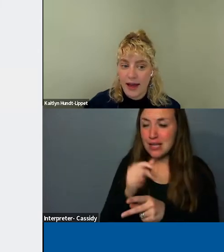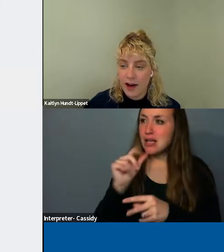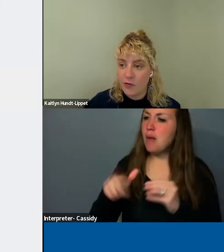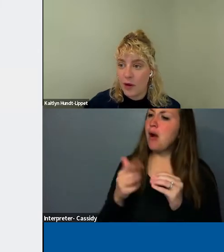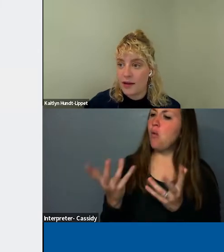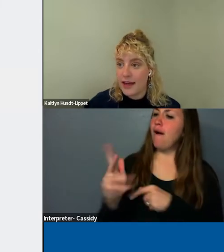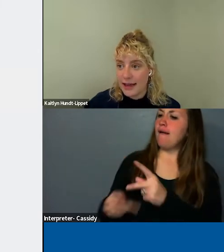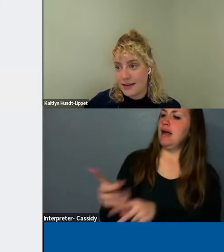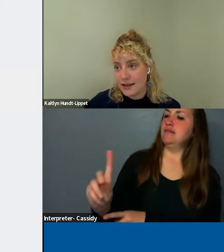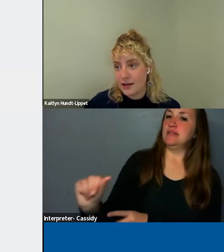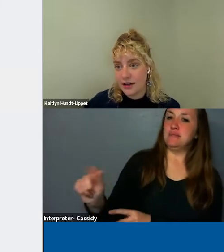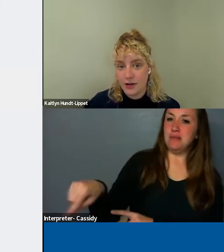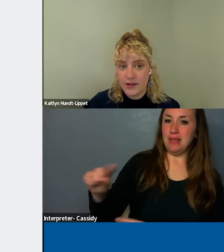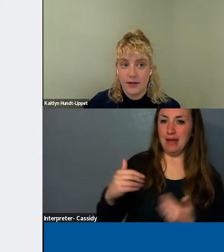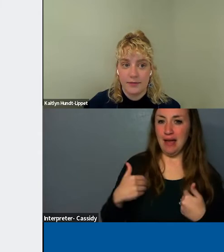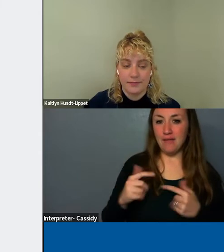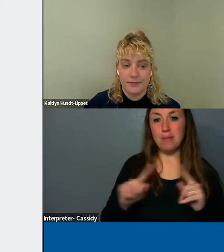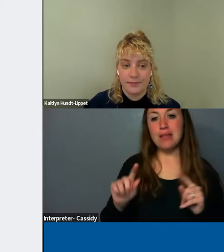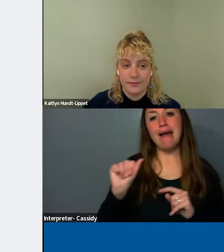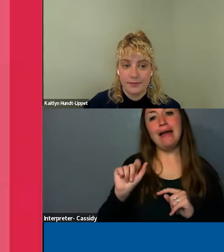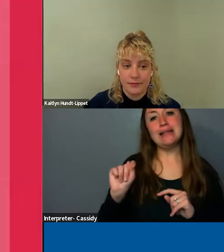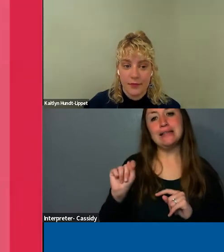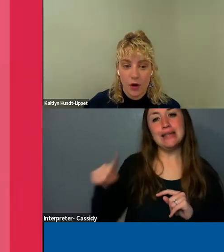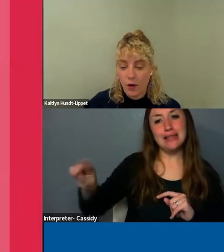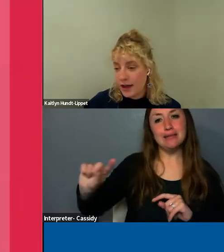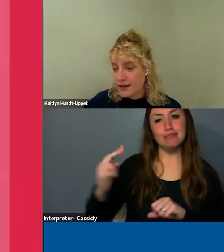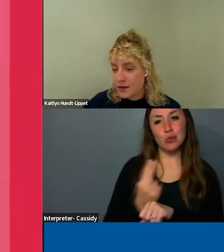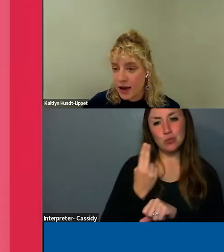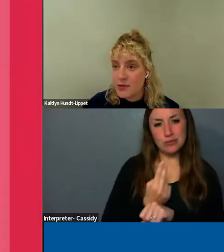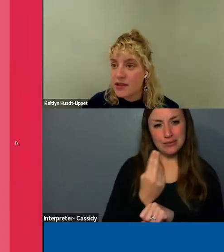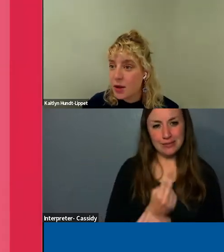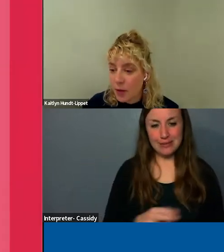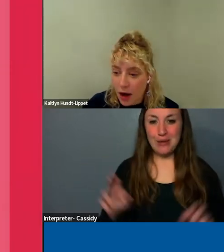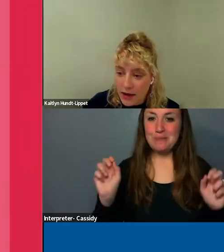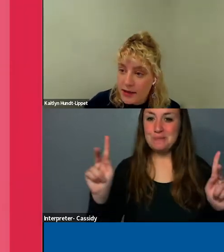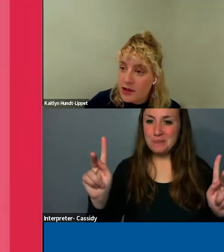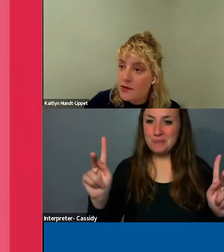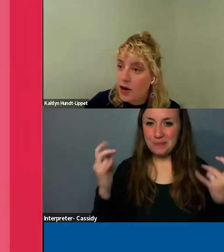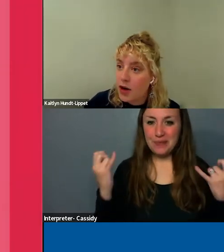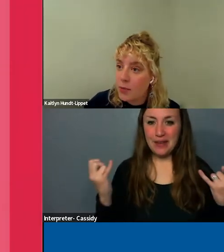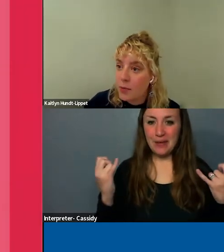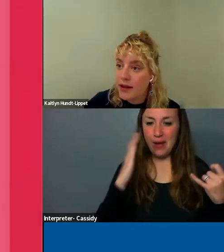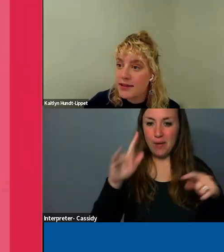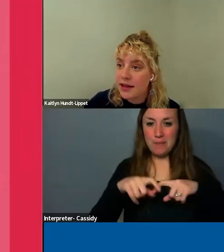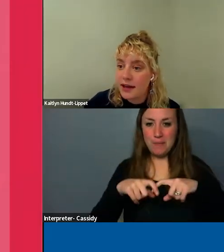that they have, but the AT that they're using. Okay, so I'm just gonna pause just for a moment